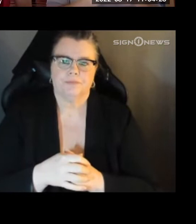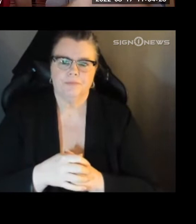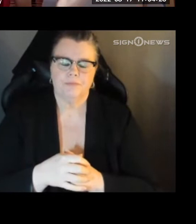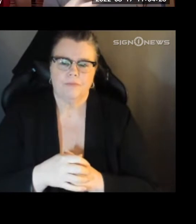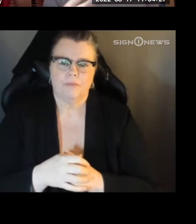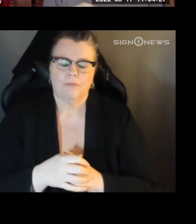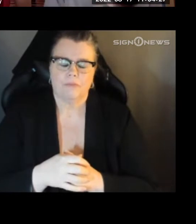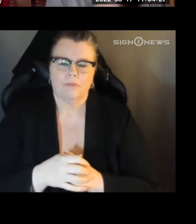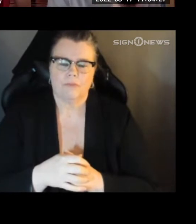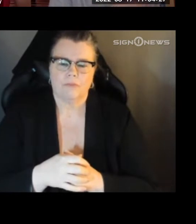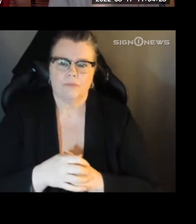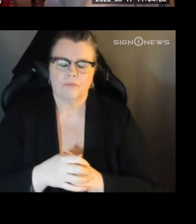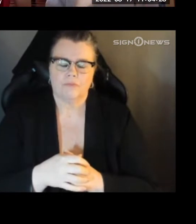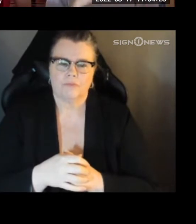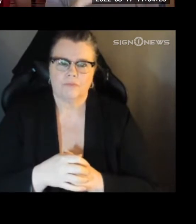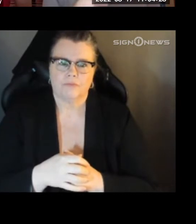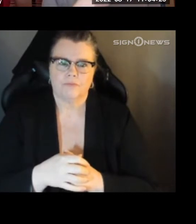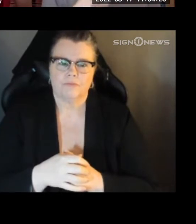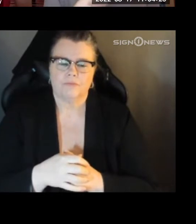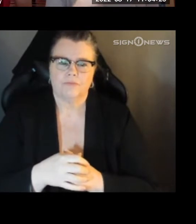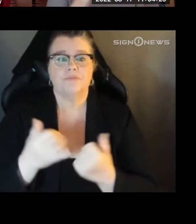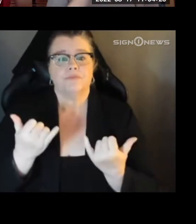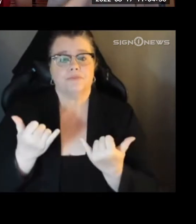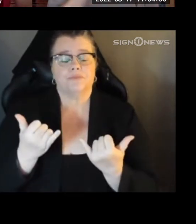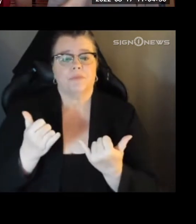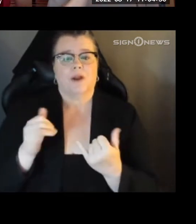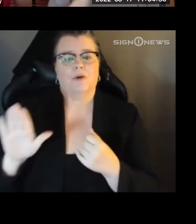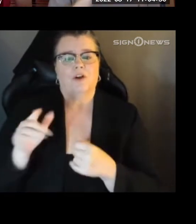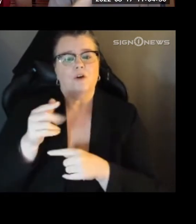ruling about voting so under guardianship